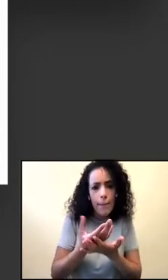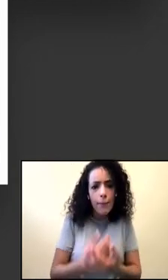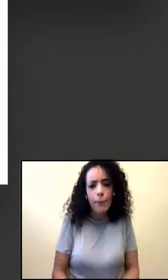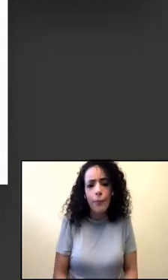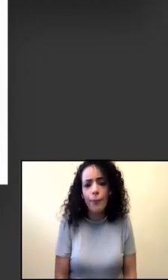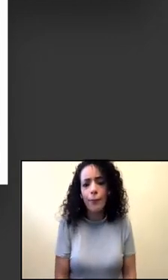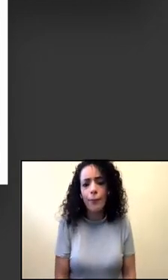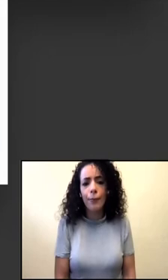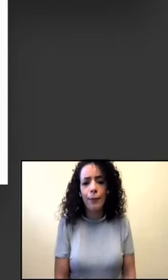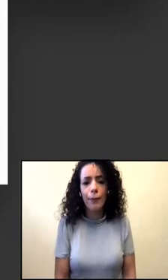Oh you're muted, Ghazal.